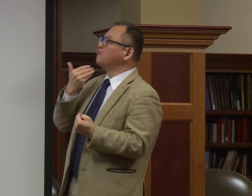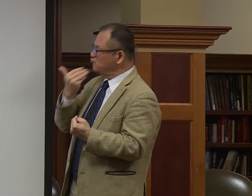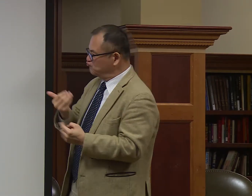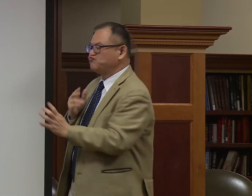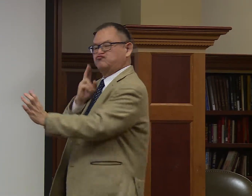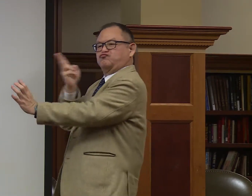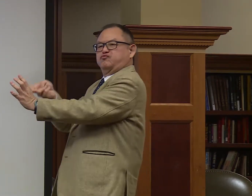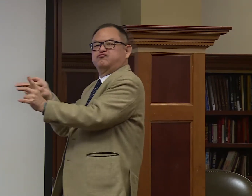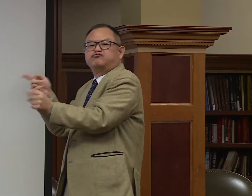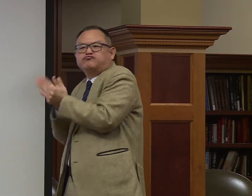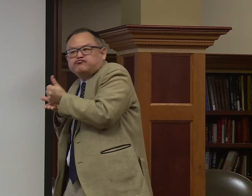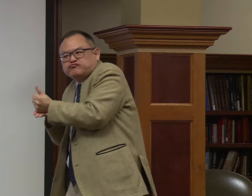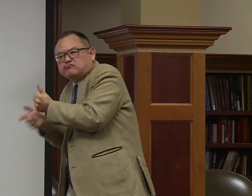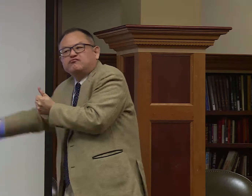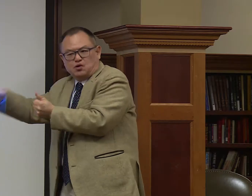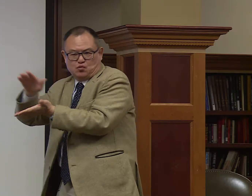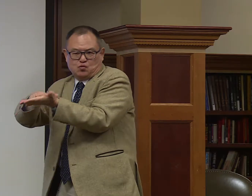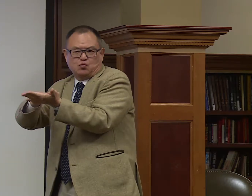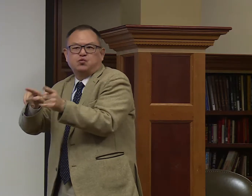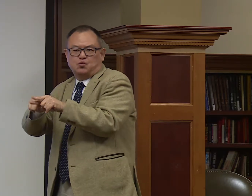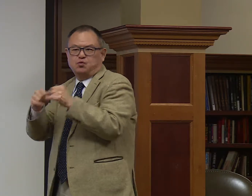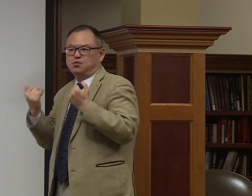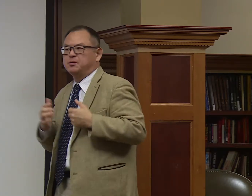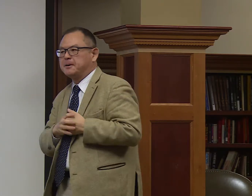and communicate directly with their students.